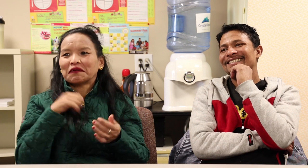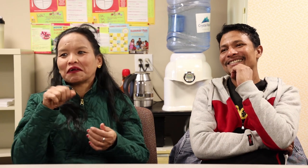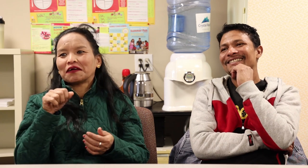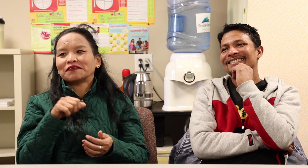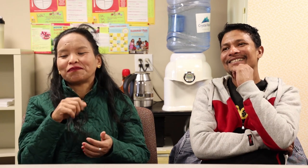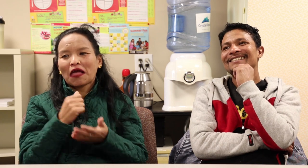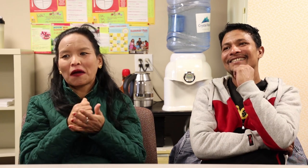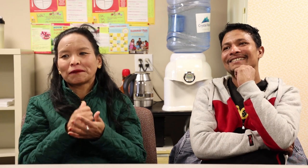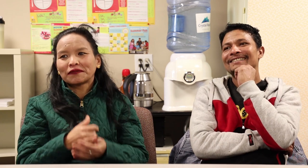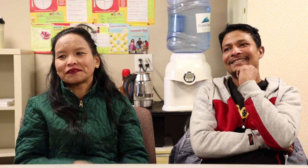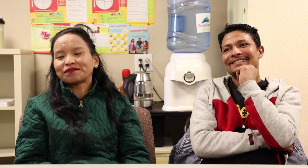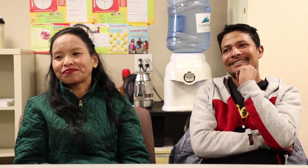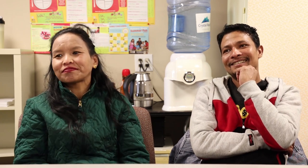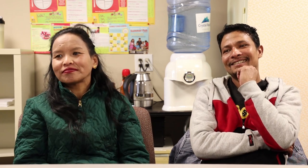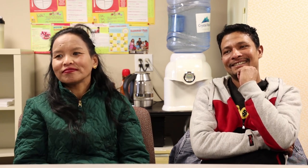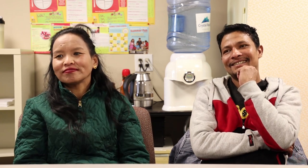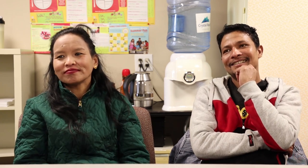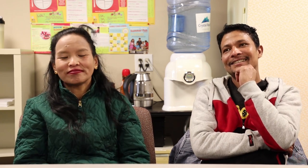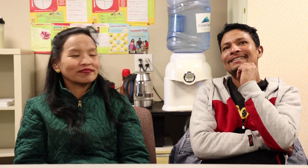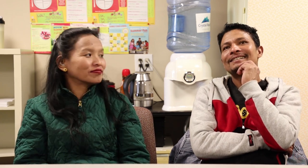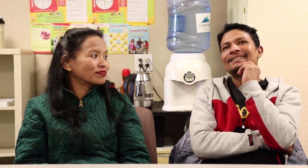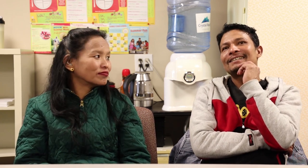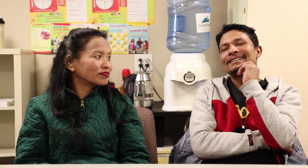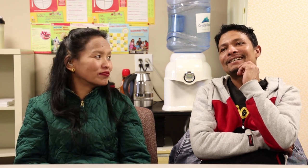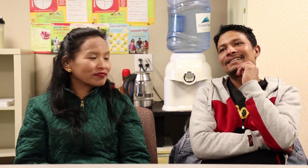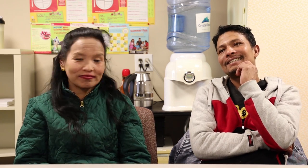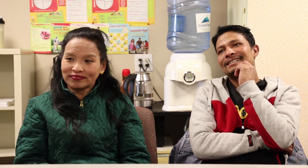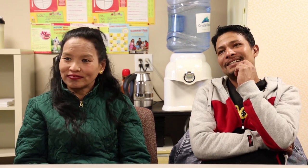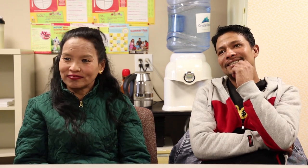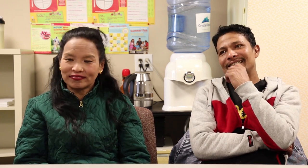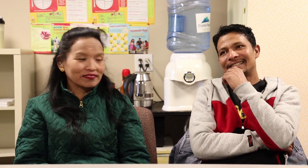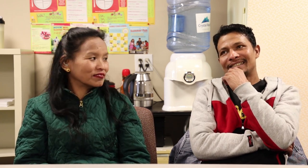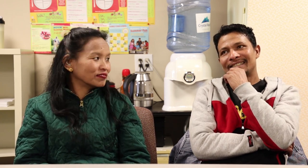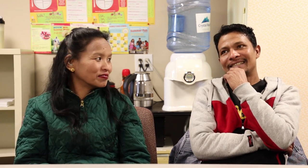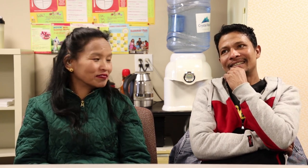(Sangita) It's very exciting, and it's helpful. Very beneficial.